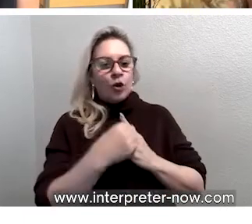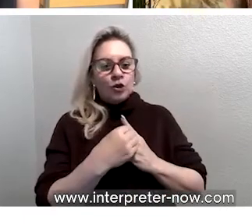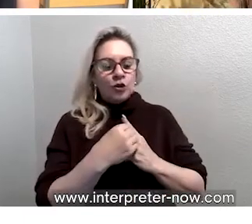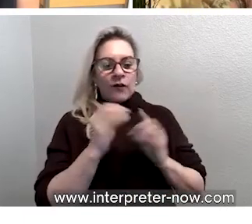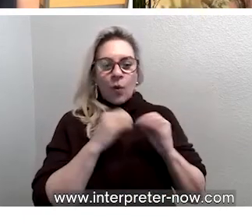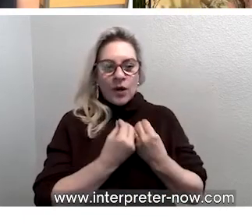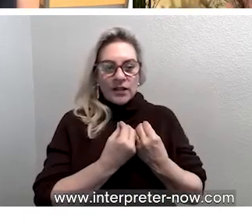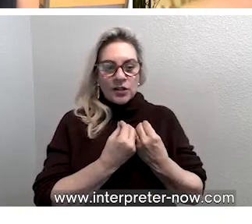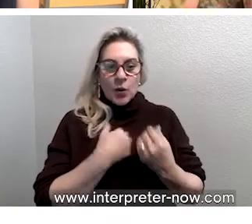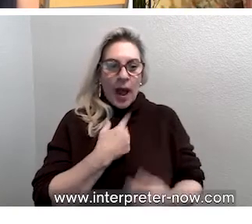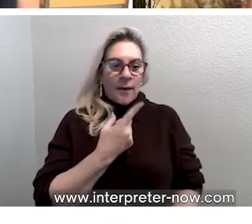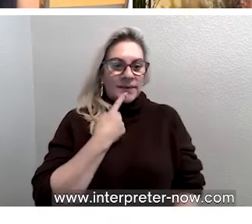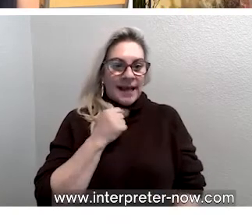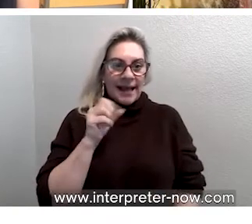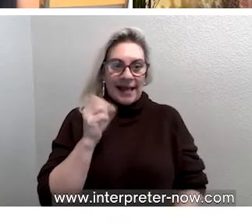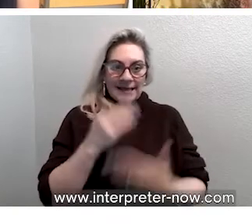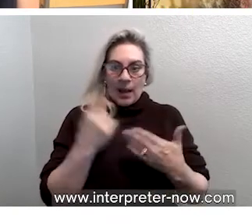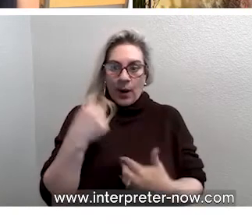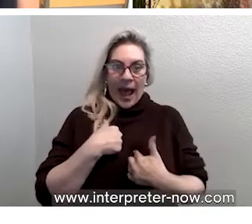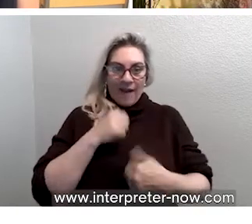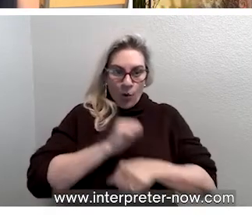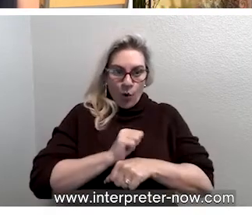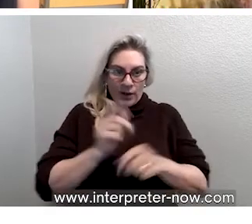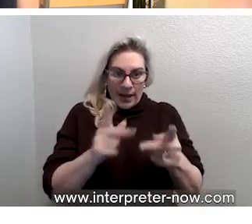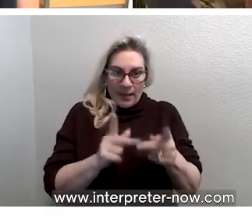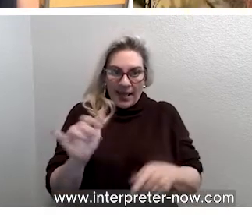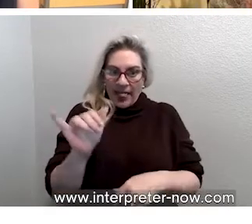I'm saying this, like, as someone who's worked at an organization like that, where I wanted